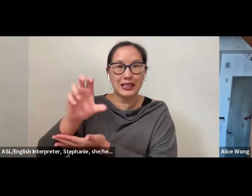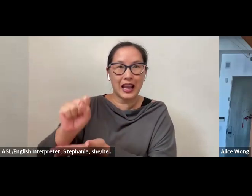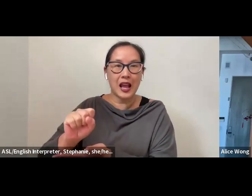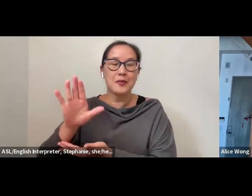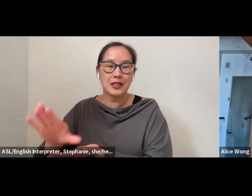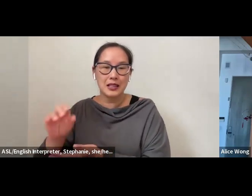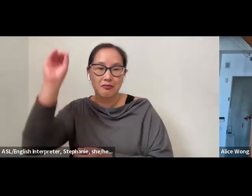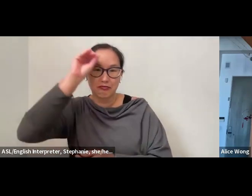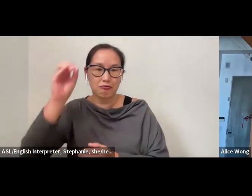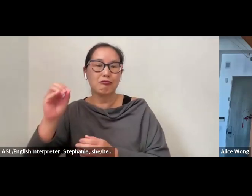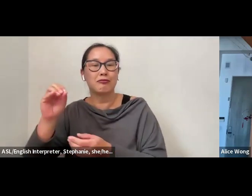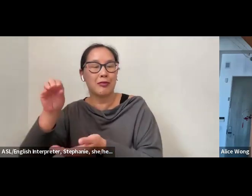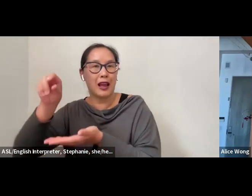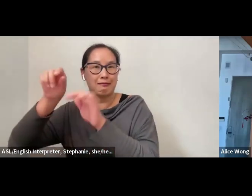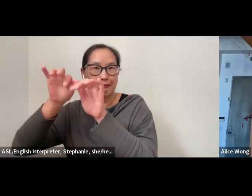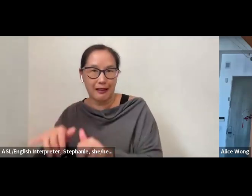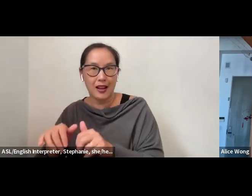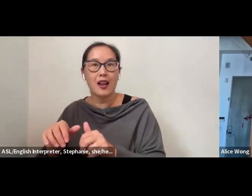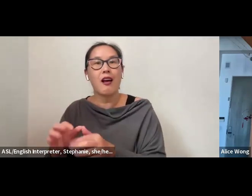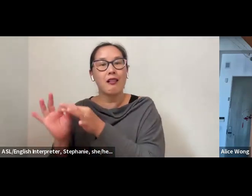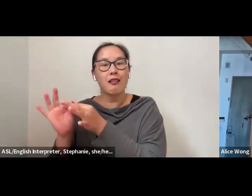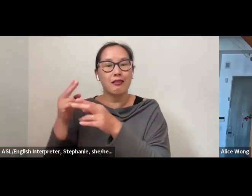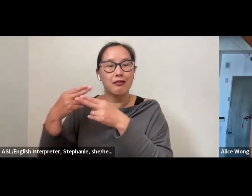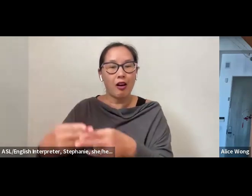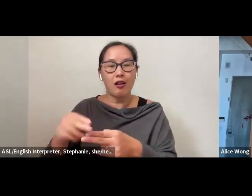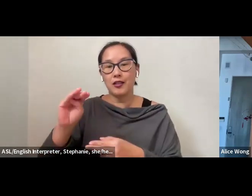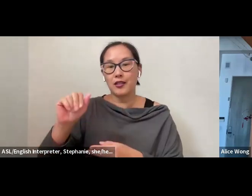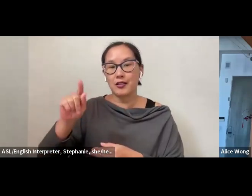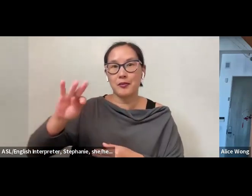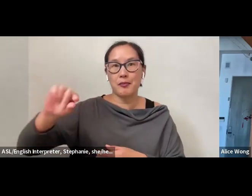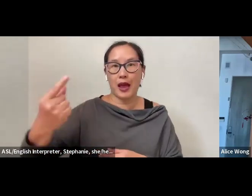Jason is currently working on his third and final film